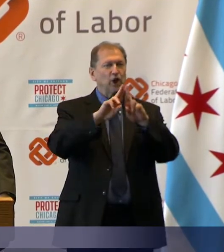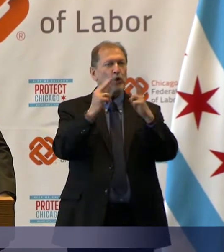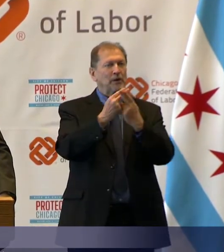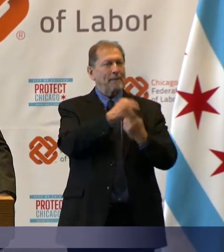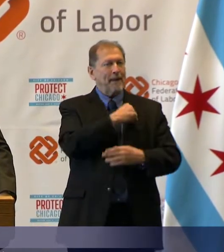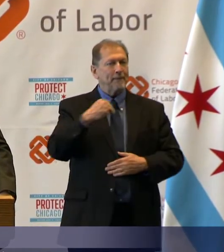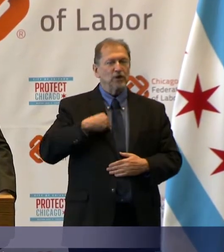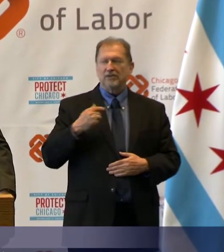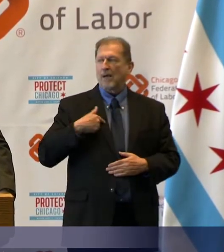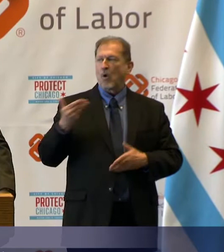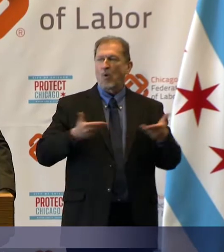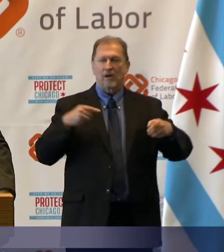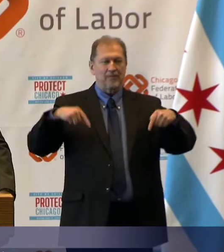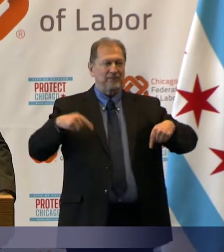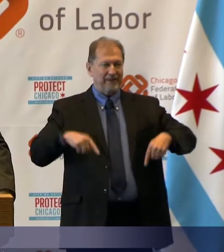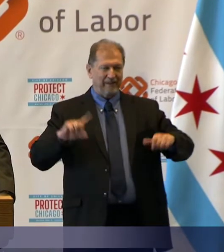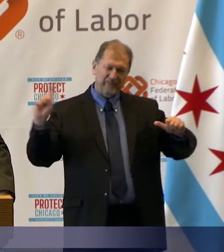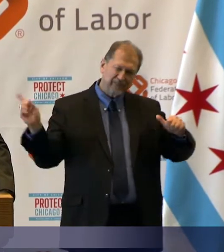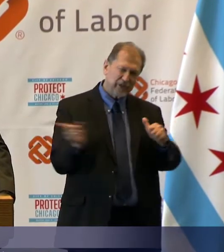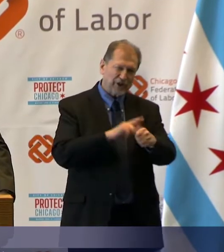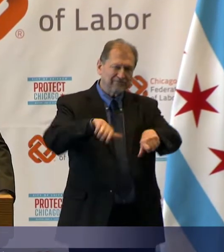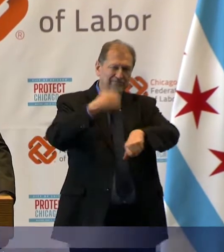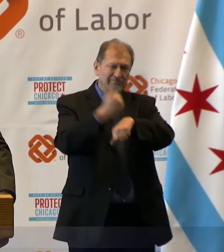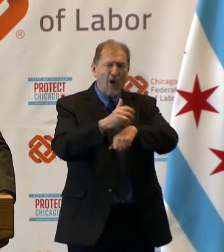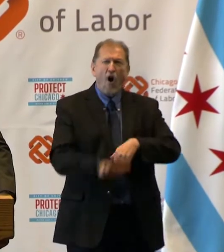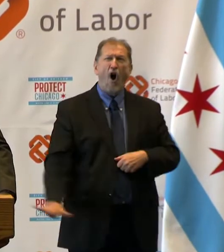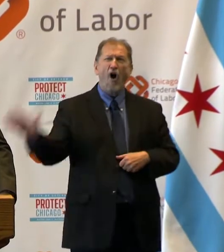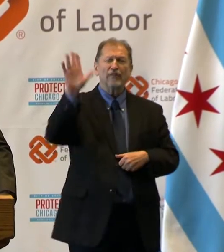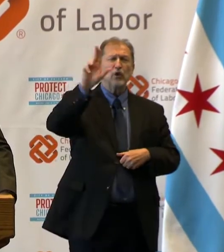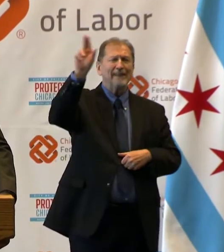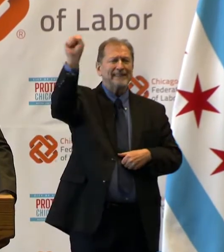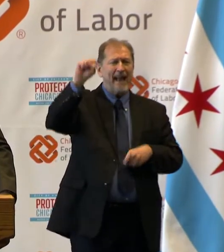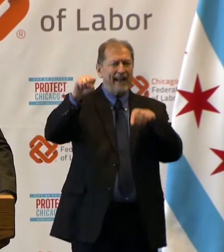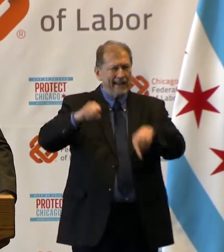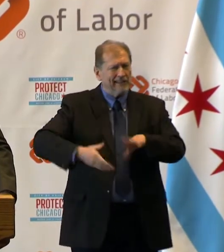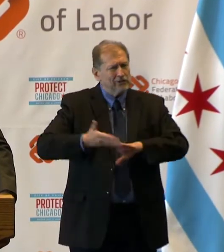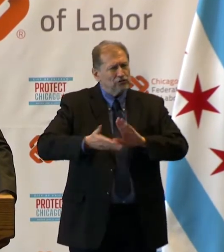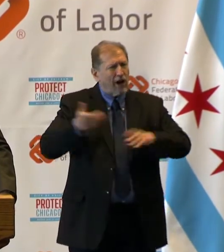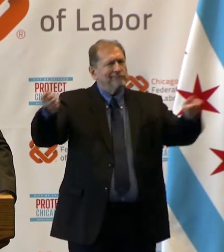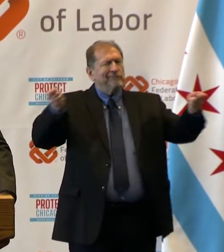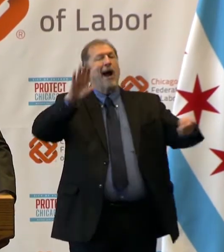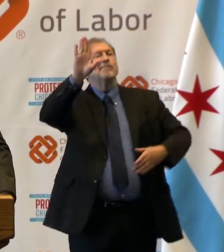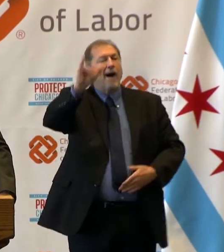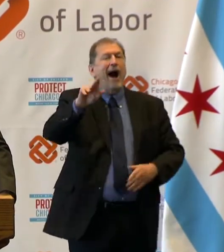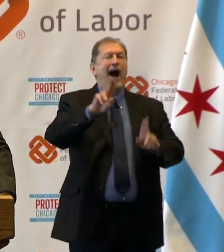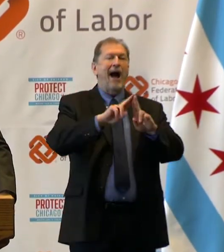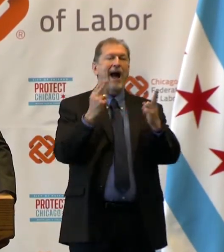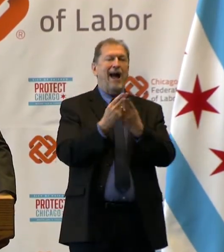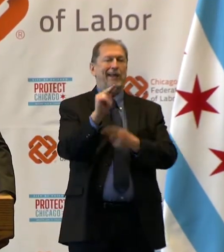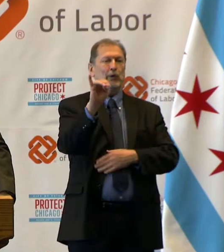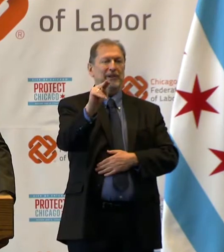SITE. HERE IN CHICAGO AND COOK COUNTY I WANT TO WELCOME YOU ALL